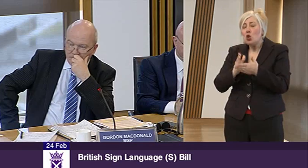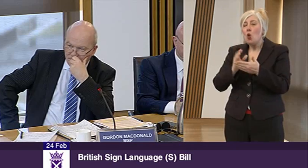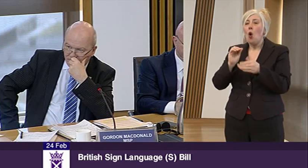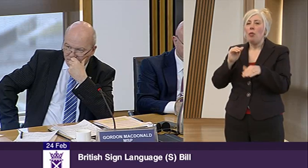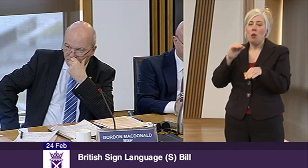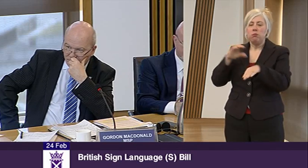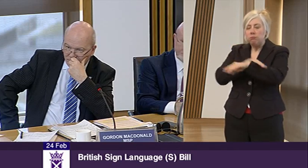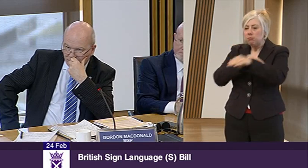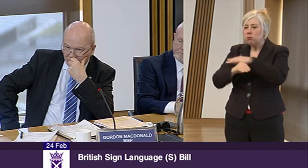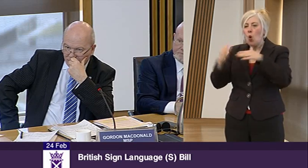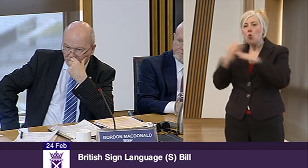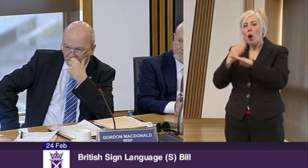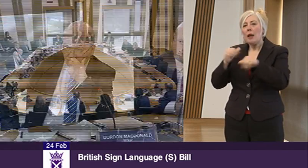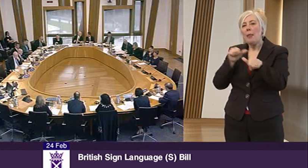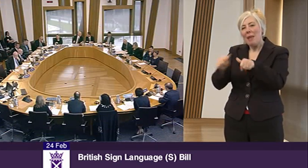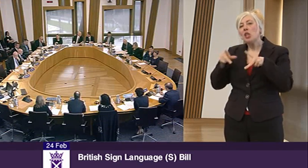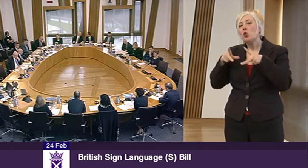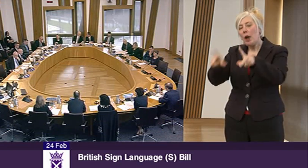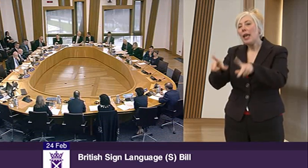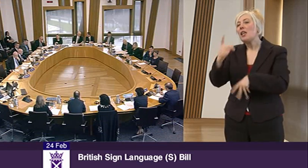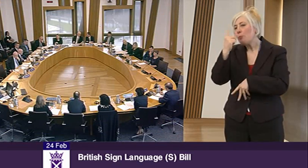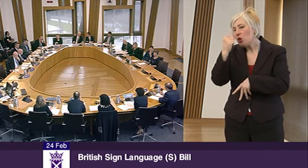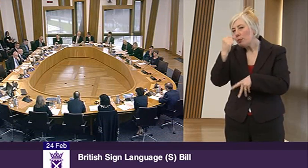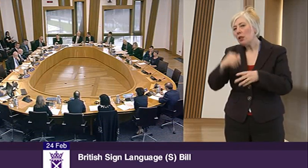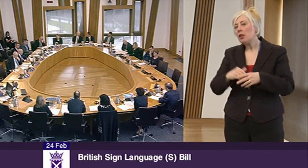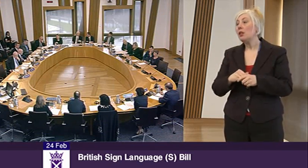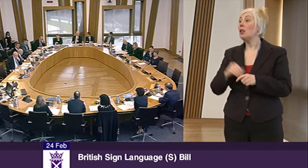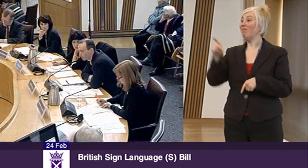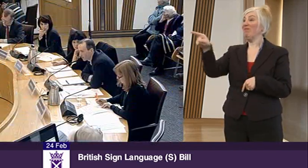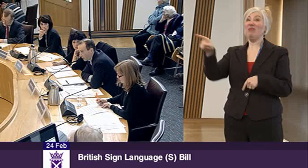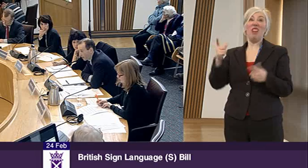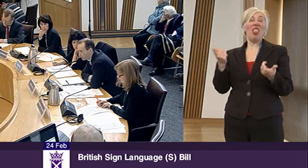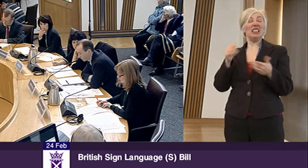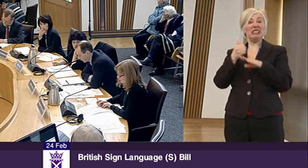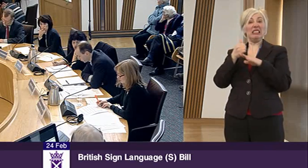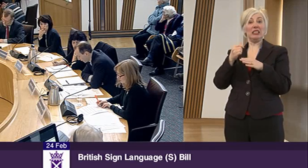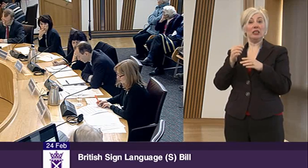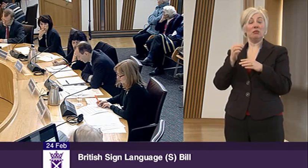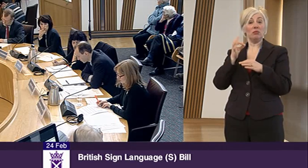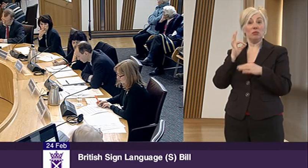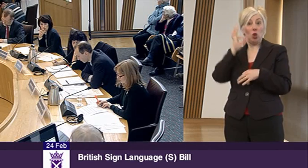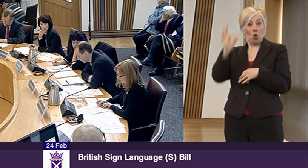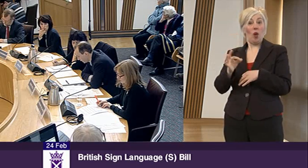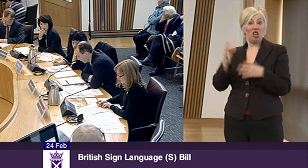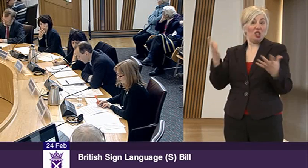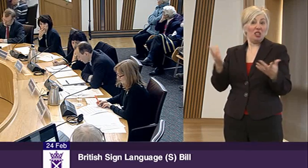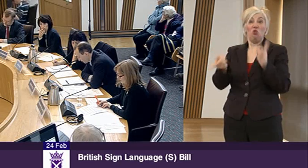effective as possible. Robert Nicol: Again, that is a fundamental question and I do not think that I have an